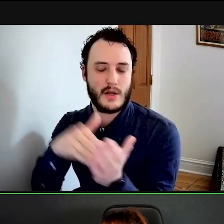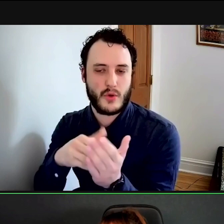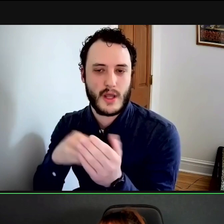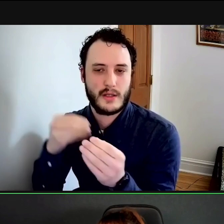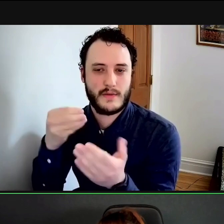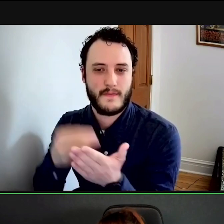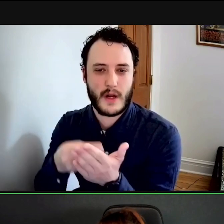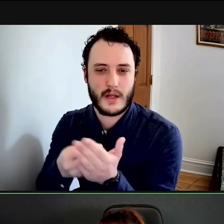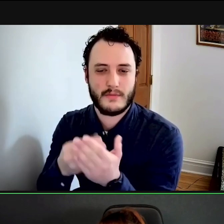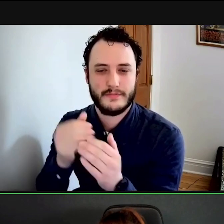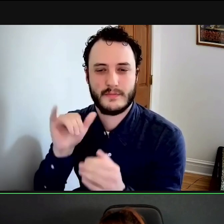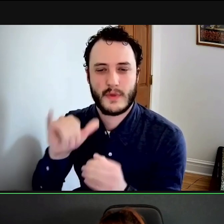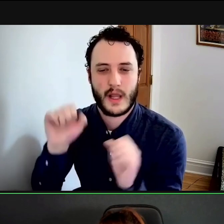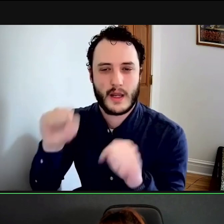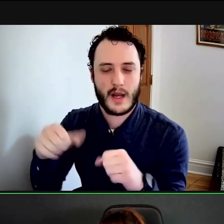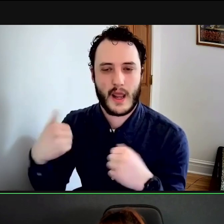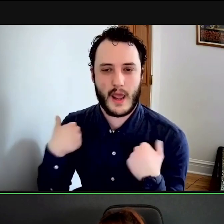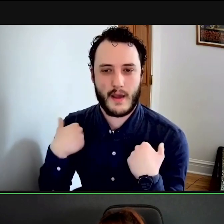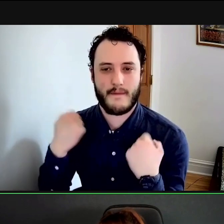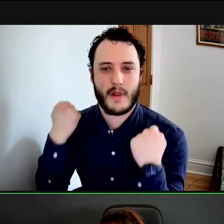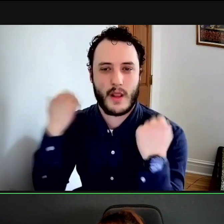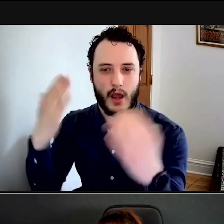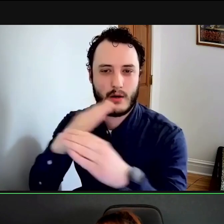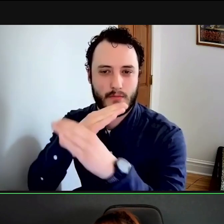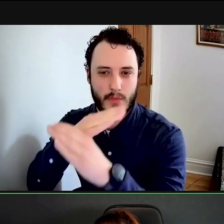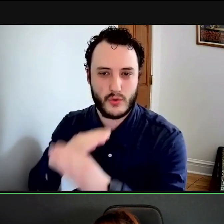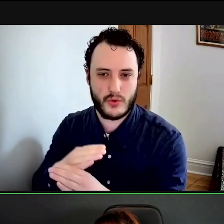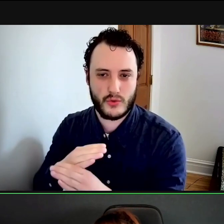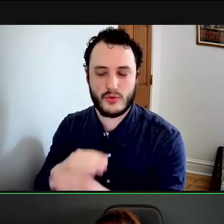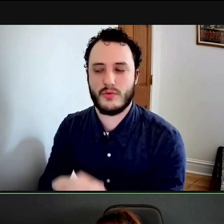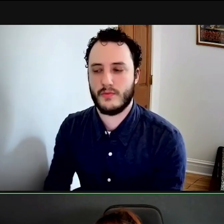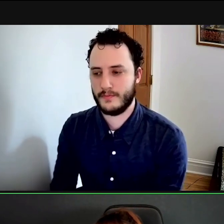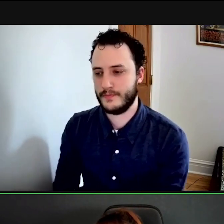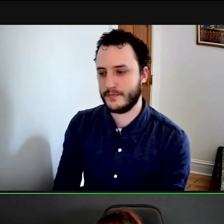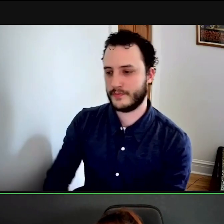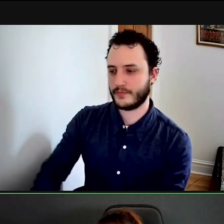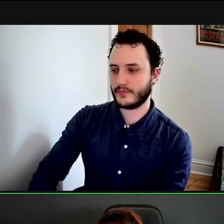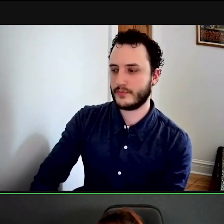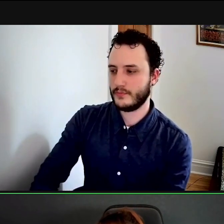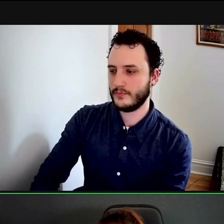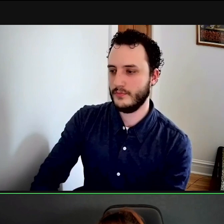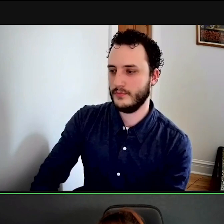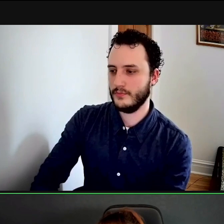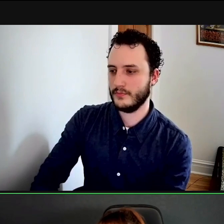a continuity of resources. When you have a decentralized system,